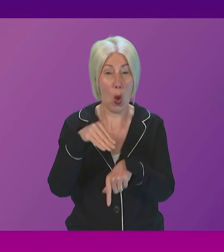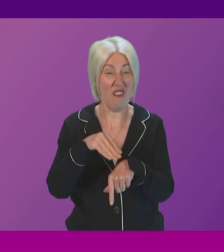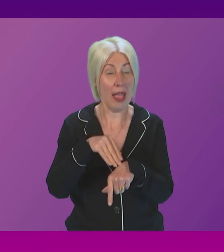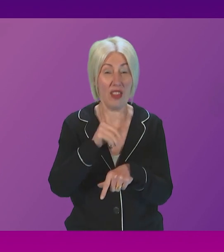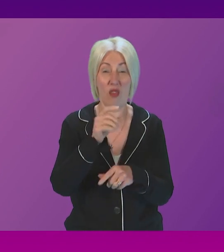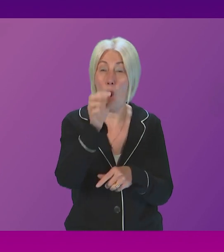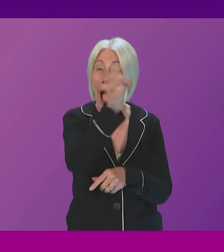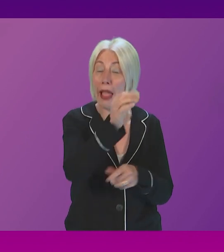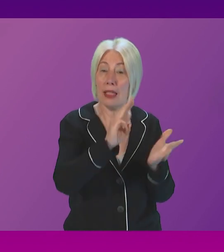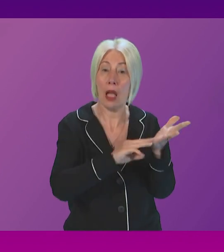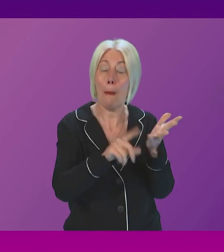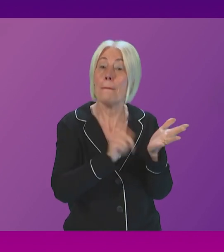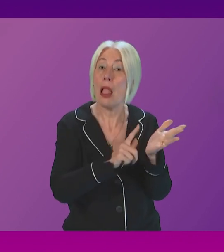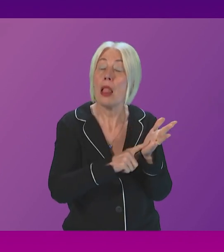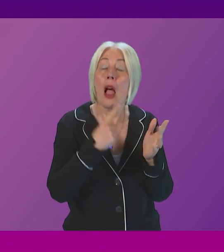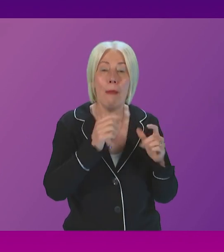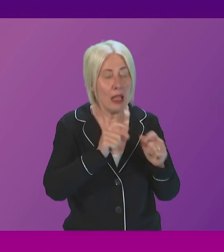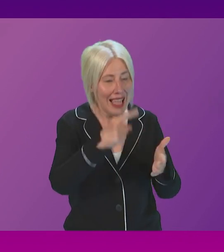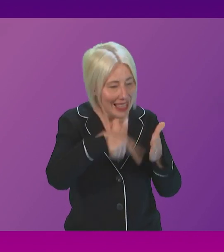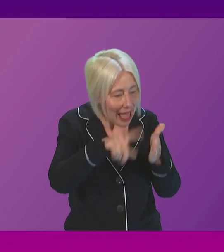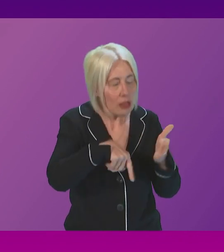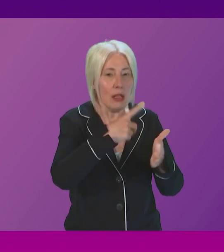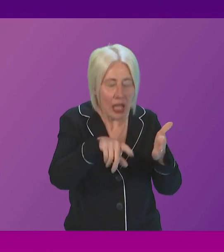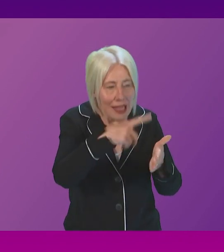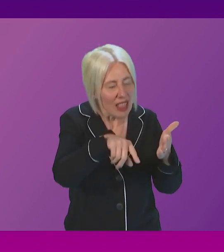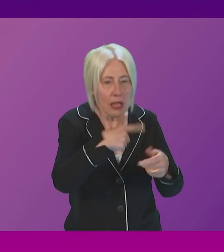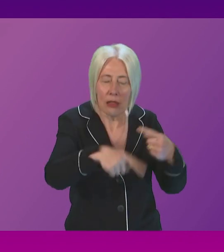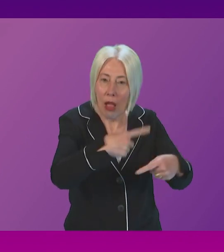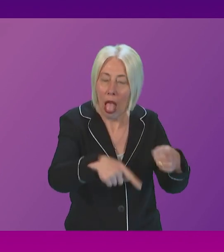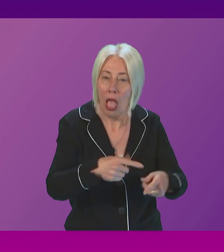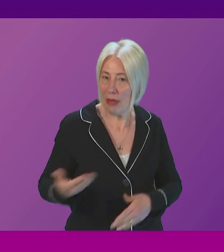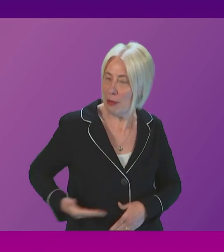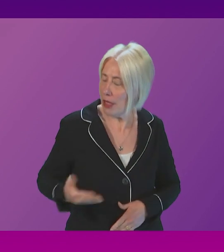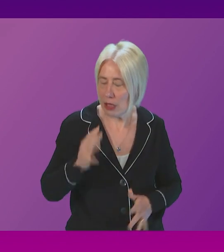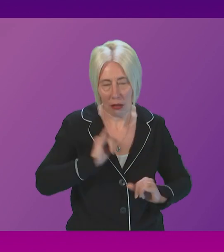These endless cancellations are leaving businesses in despair and costing jobs,